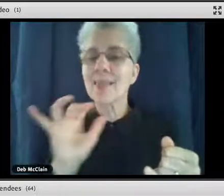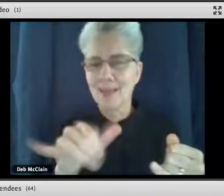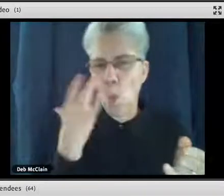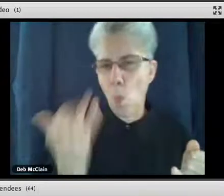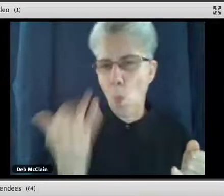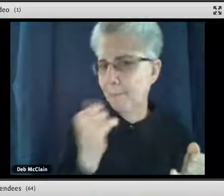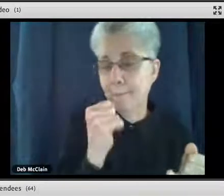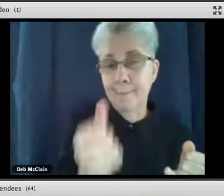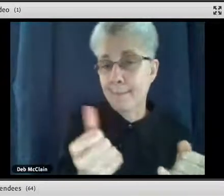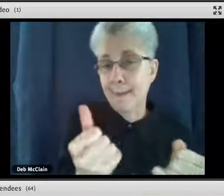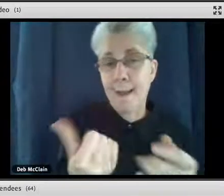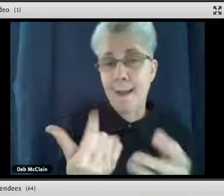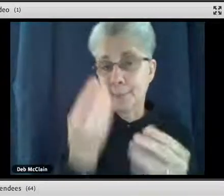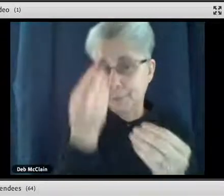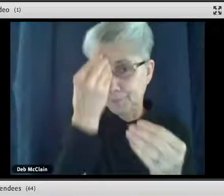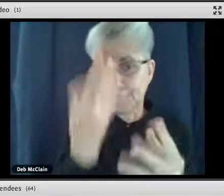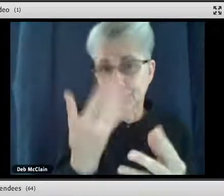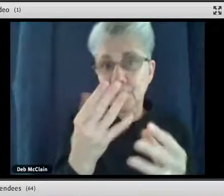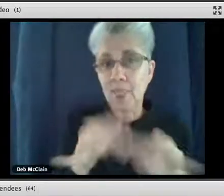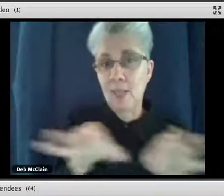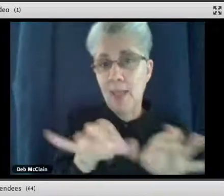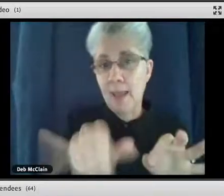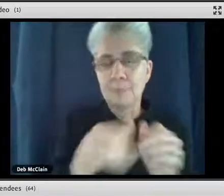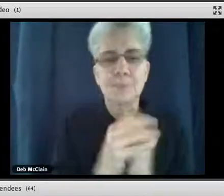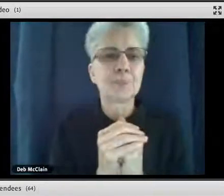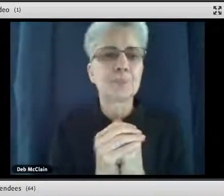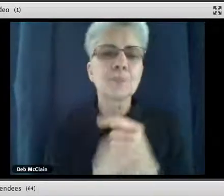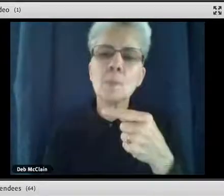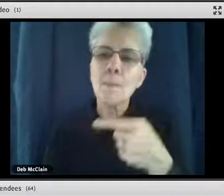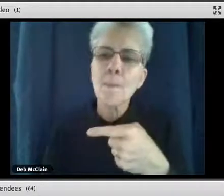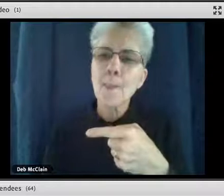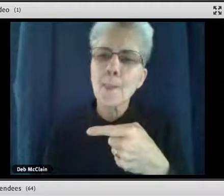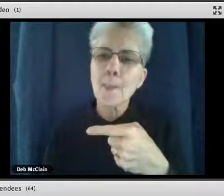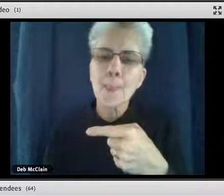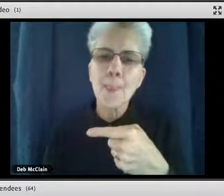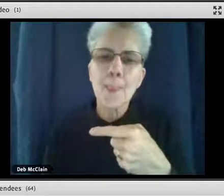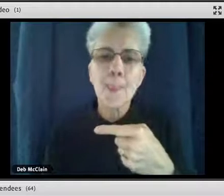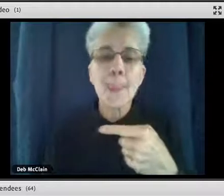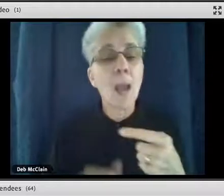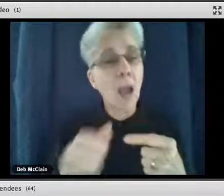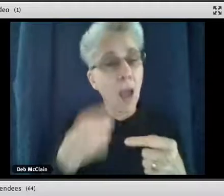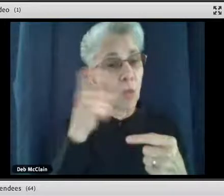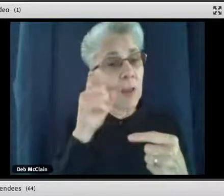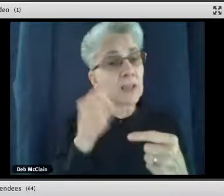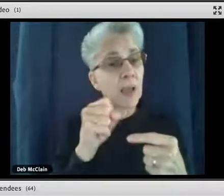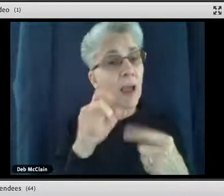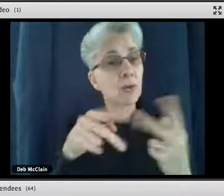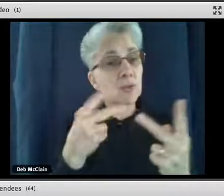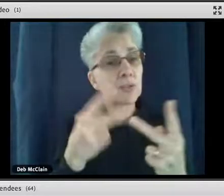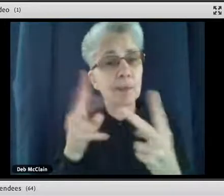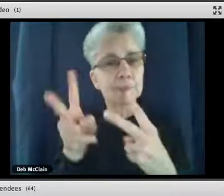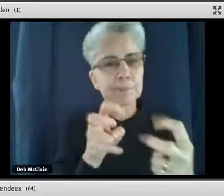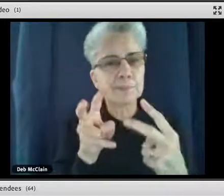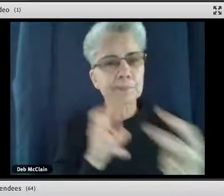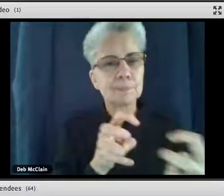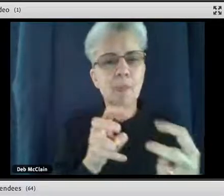It's just not filled in for whatever reason. So... Okay, so but otherwise, yeah. You just kind of --